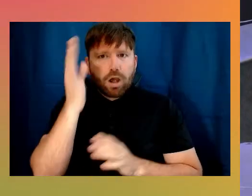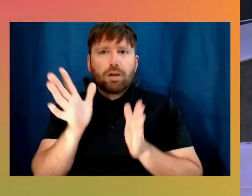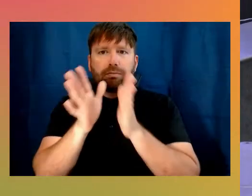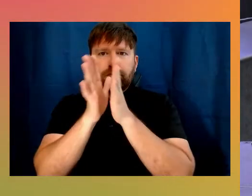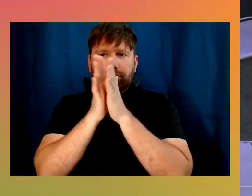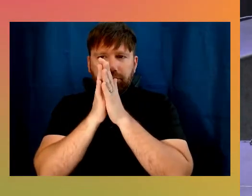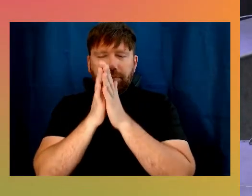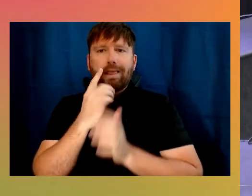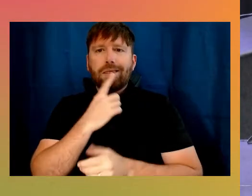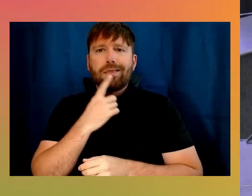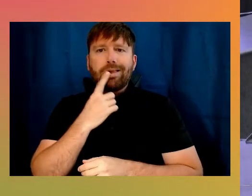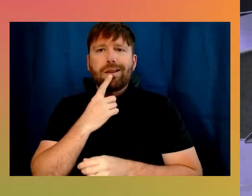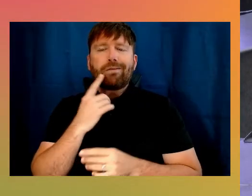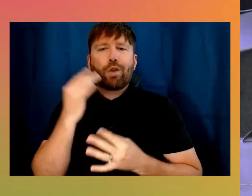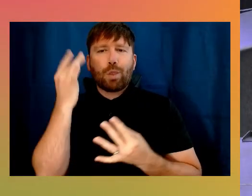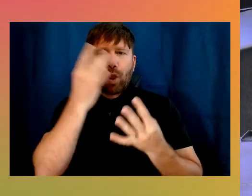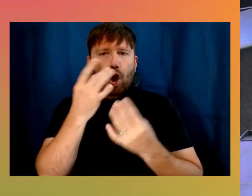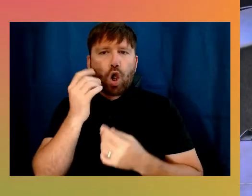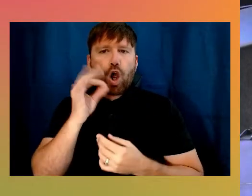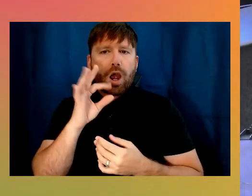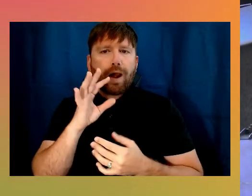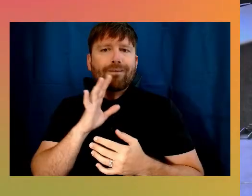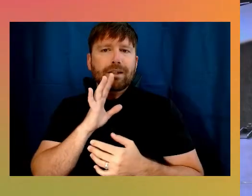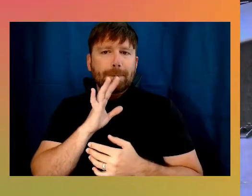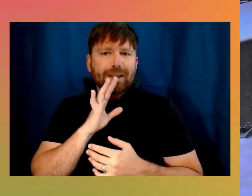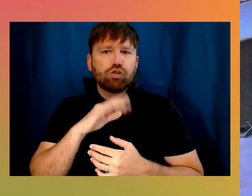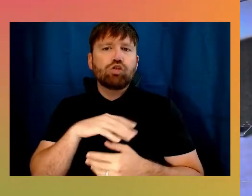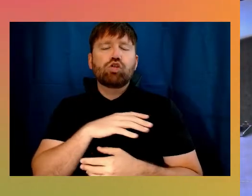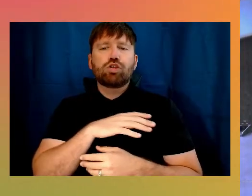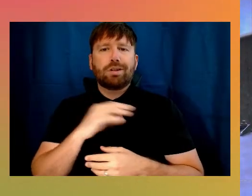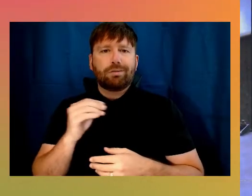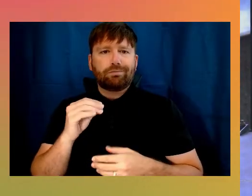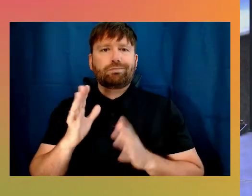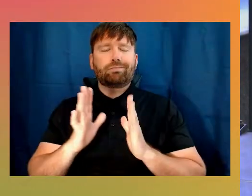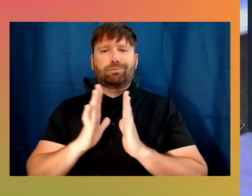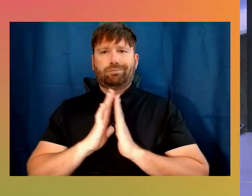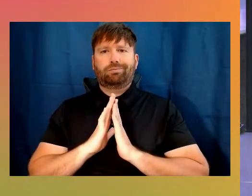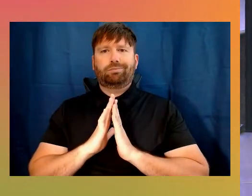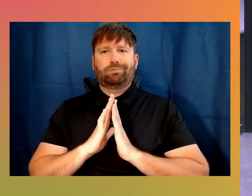TO THE FOREHEAD FOR CLARITY OF THOUGHT, TO THE LIPS FOR